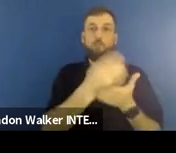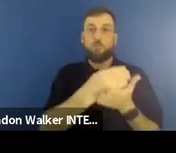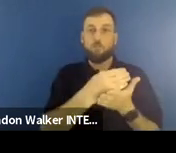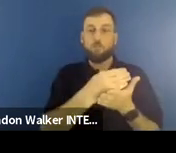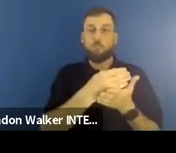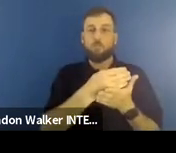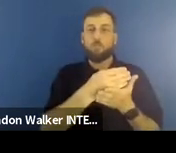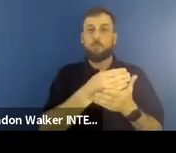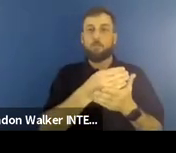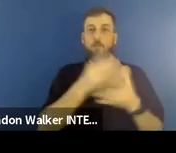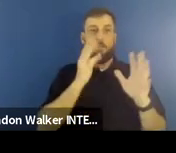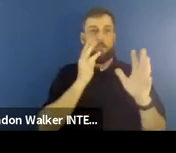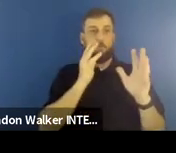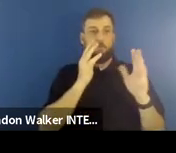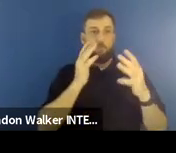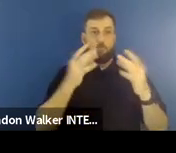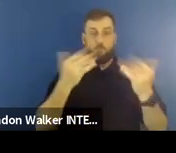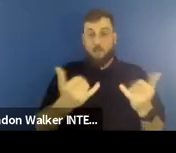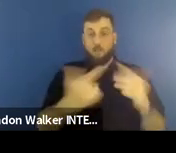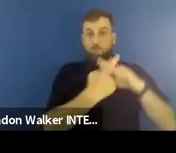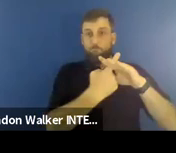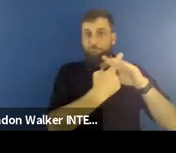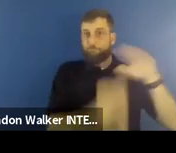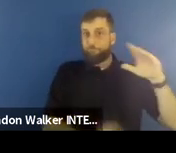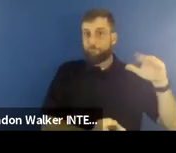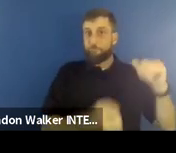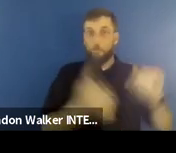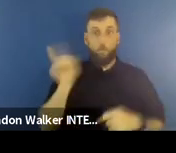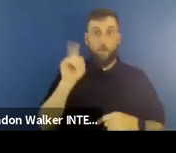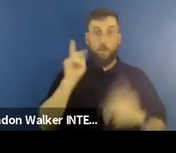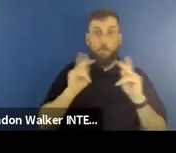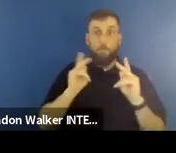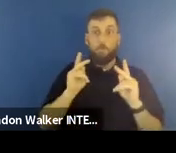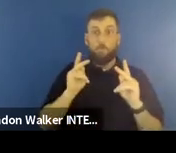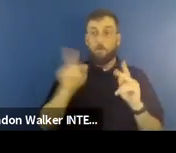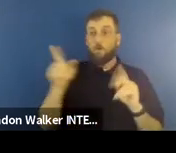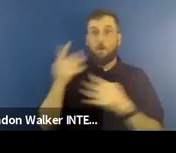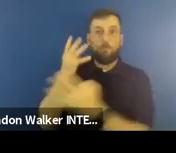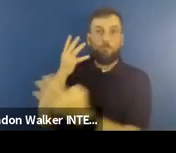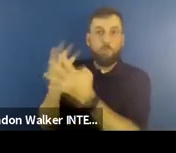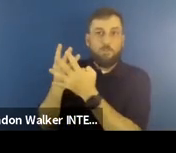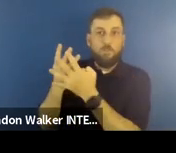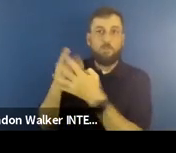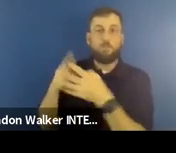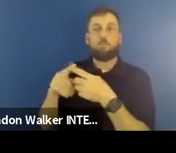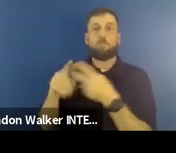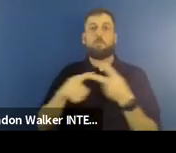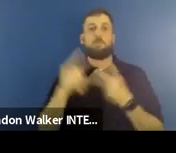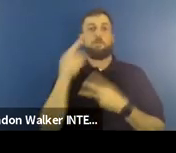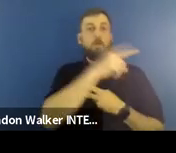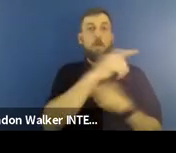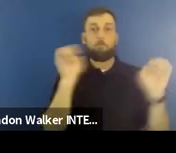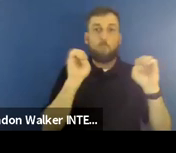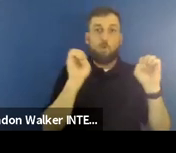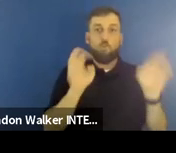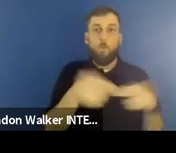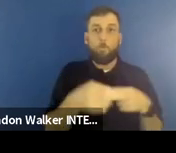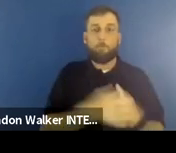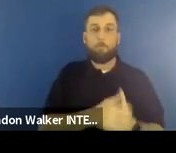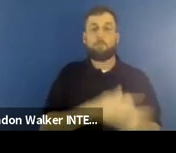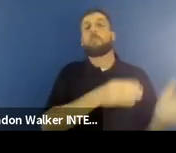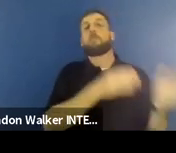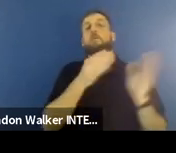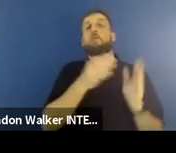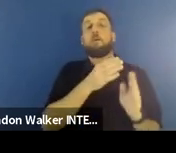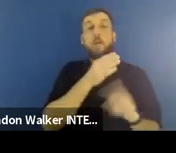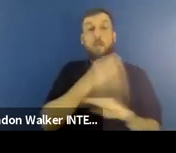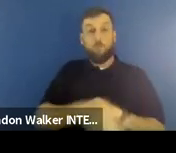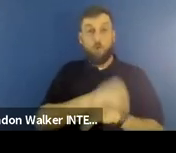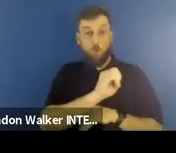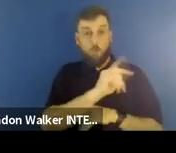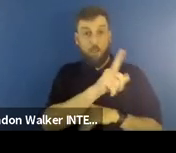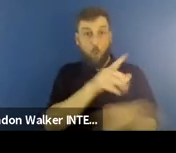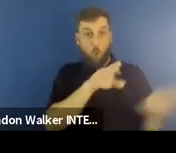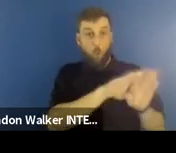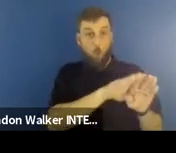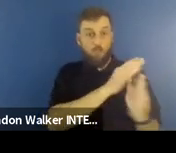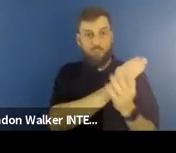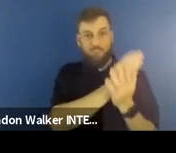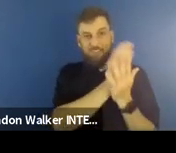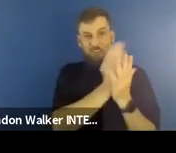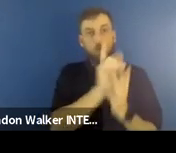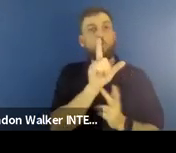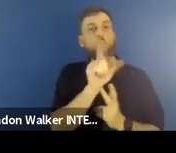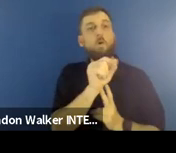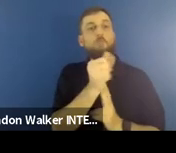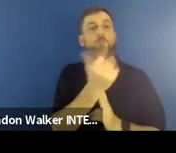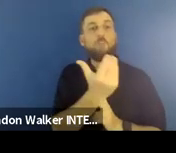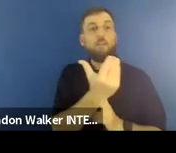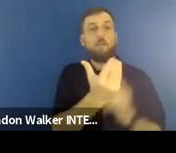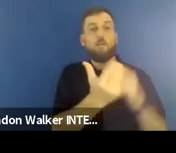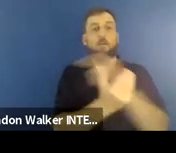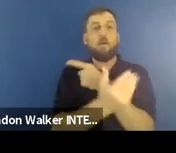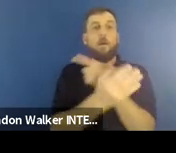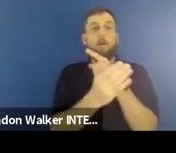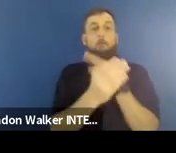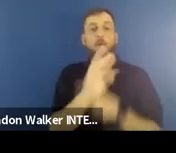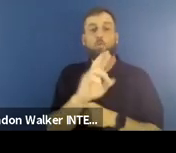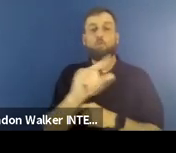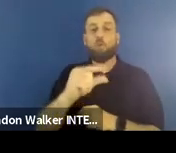So you had people going either to perish present or they will go on to your local emergency departments in 2015, following or okay long closure, the emergency department of the batteries general mid City Campus closed.